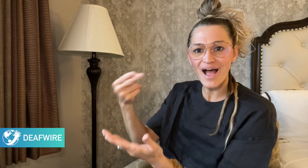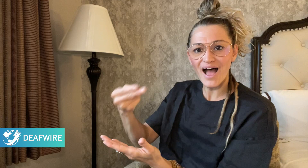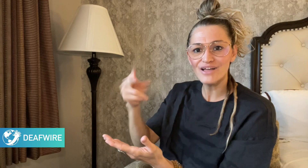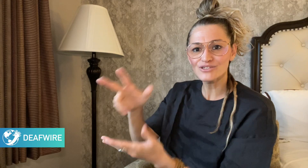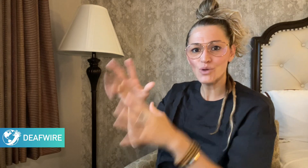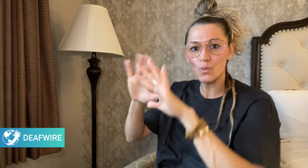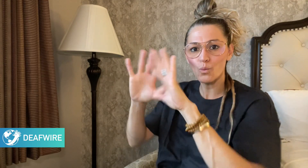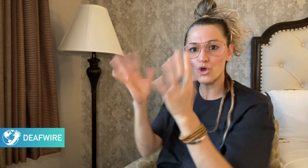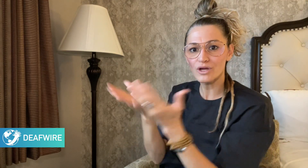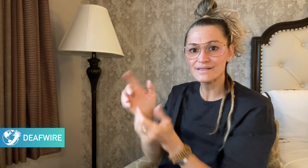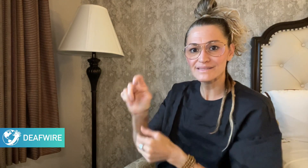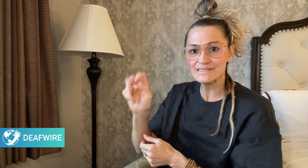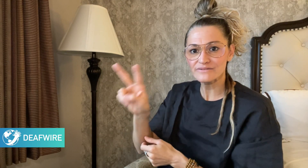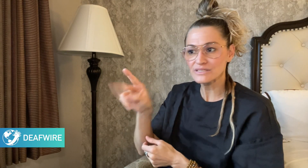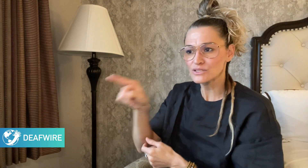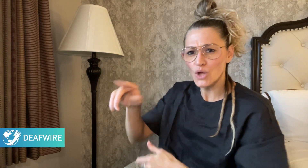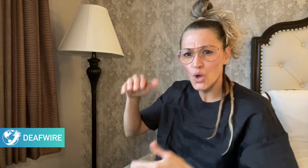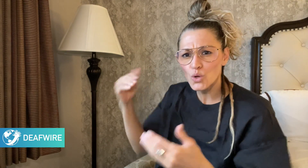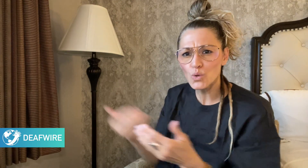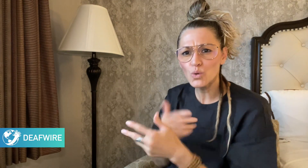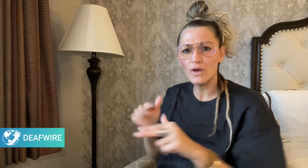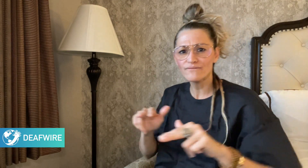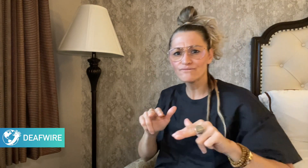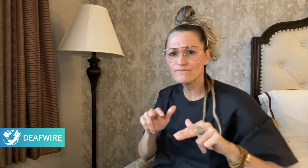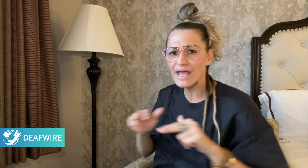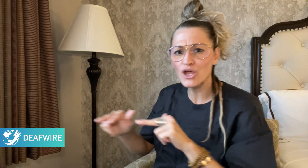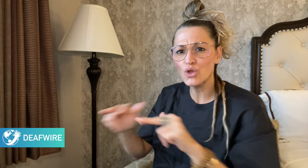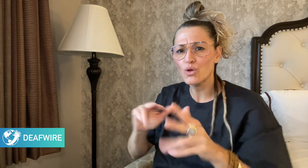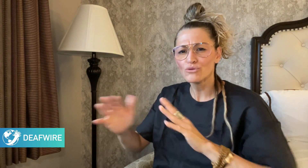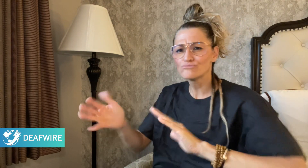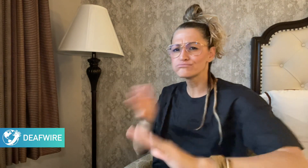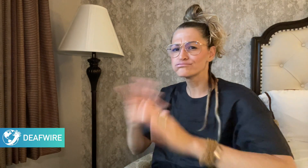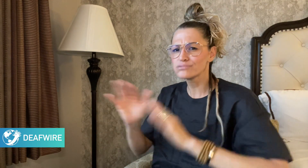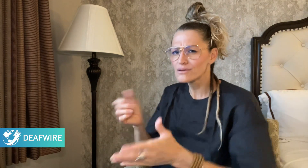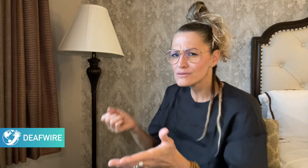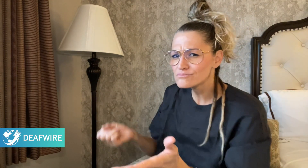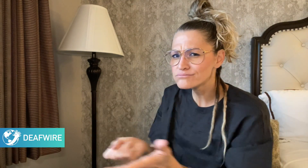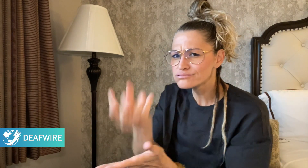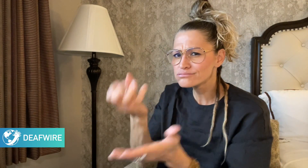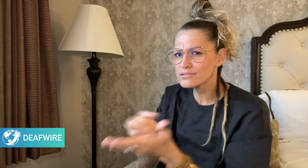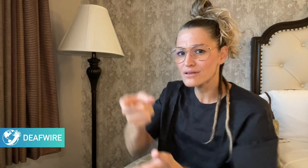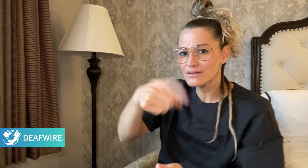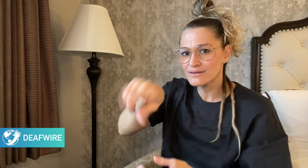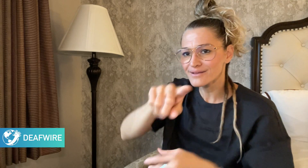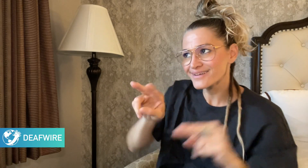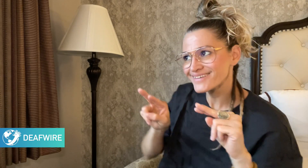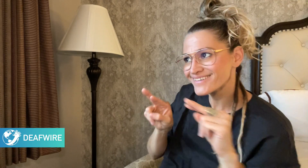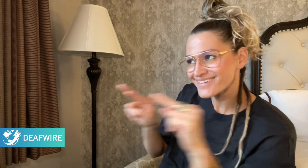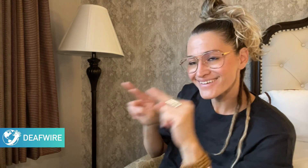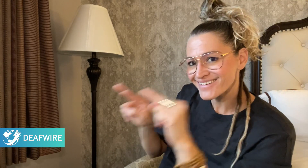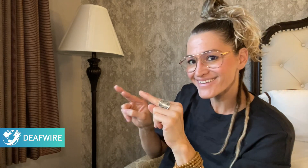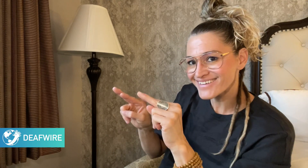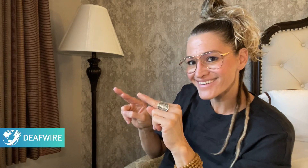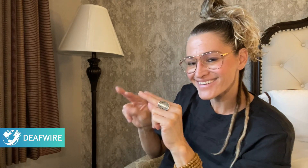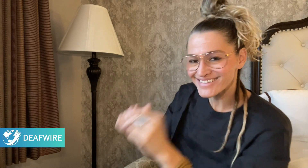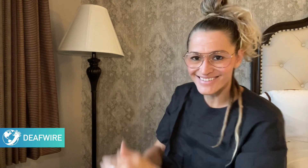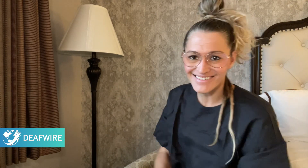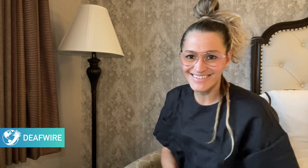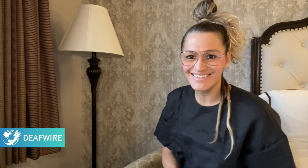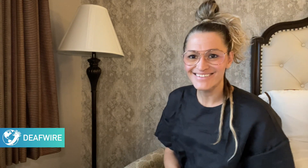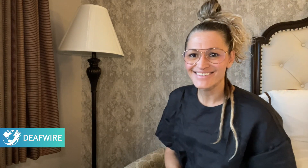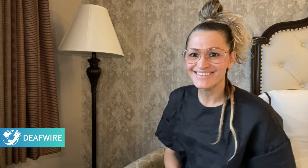H3 World TV to get new video updates!